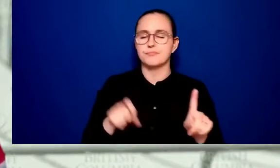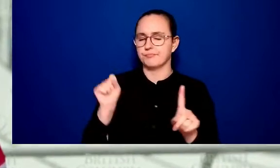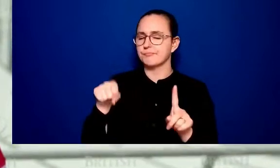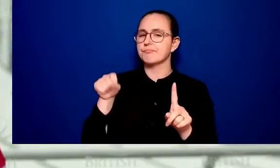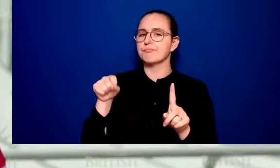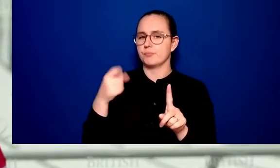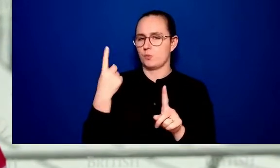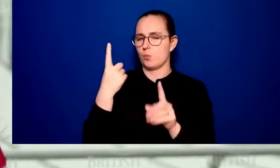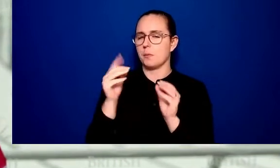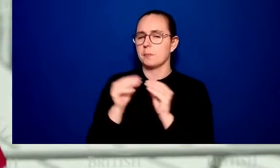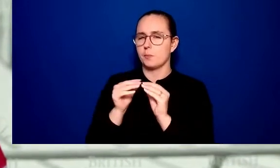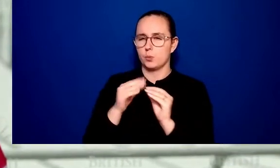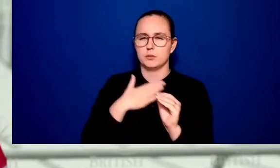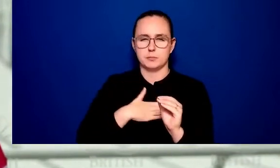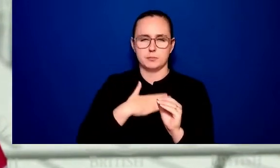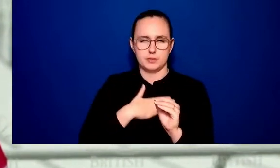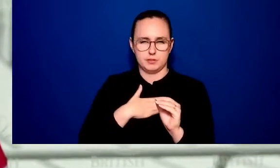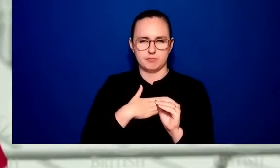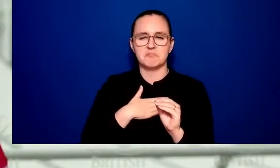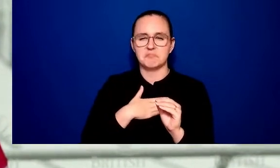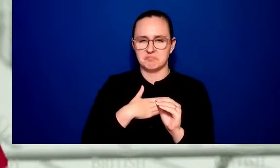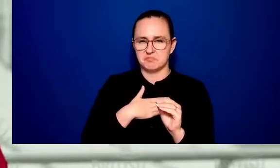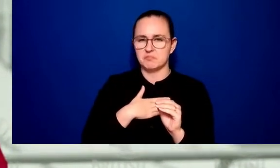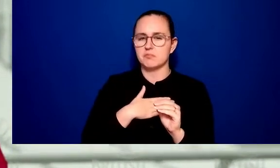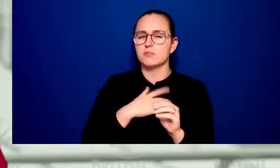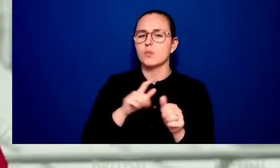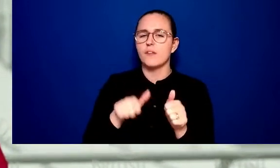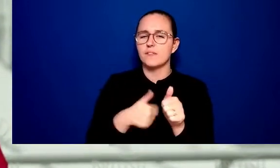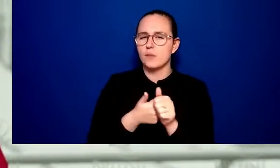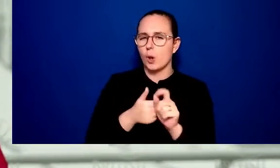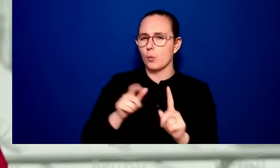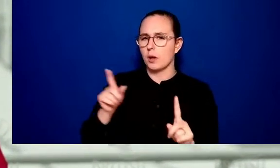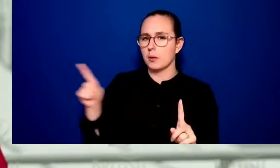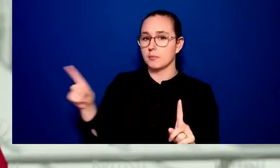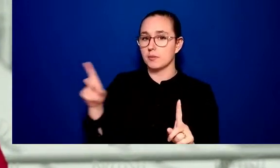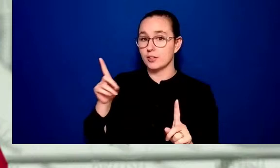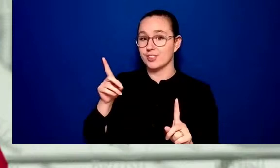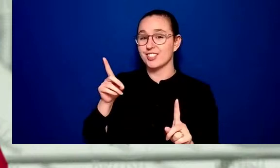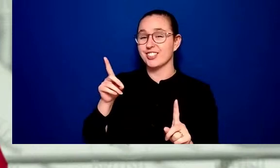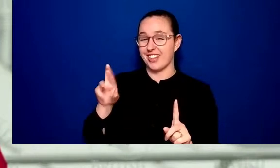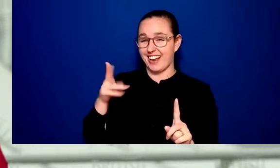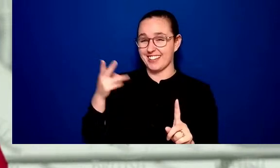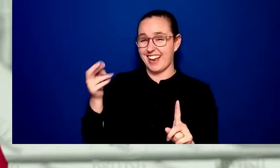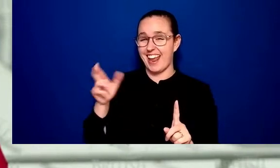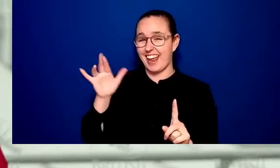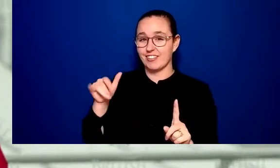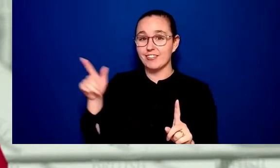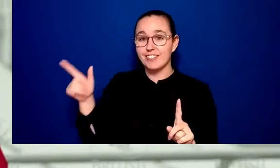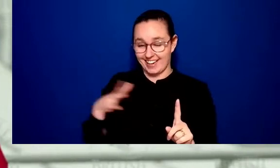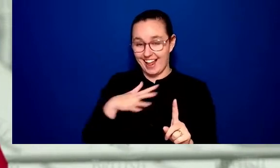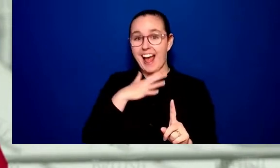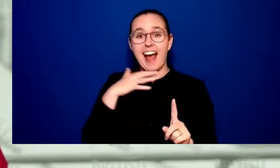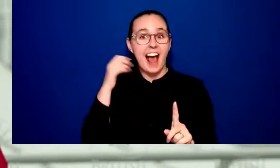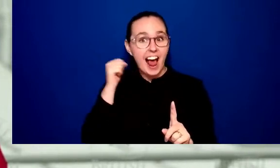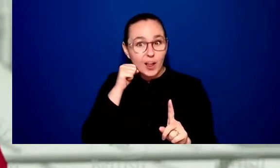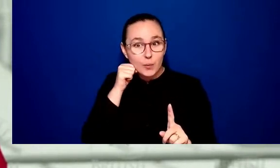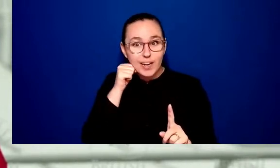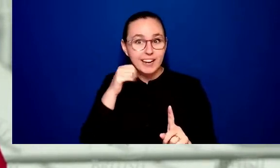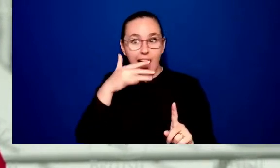What is your sense of how Halloween should go this year? What's your advice for Twitter treaters and people who want to